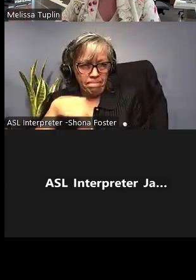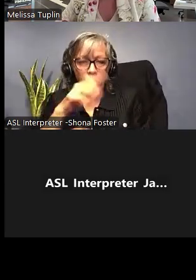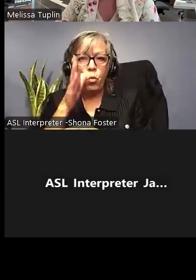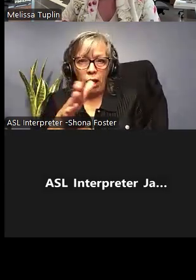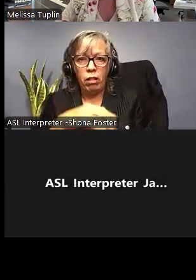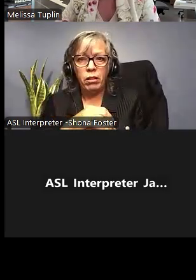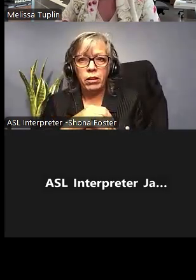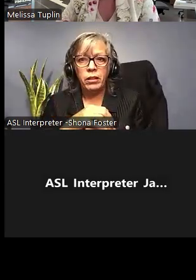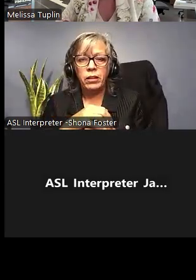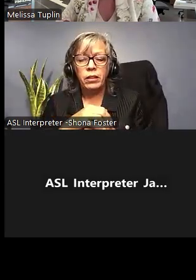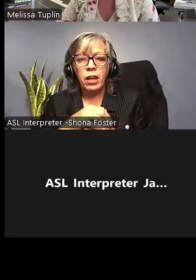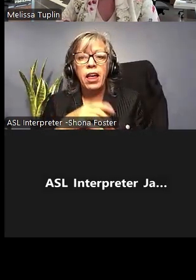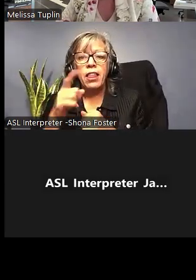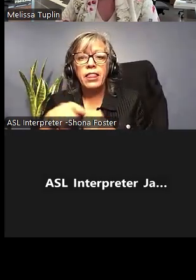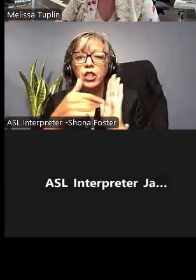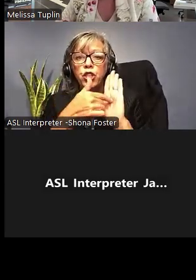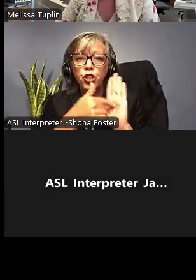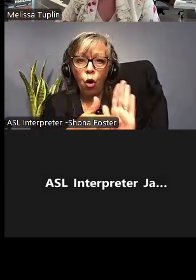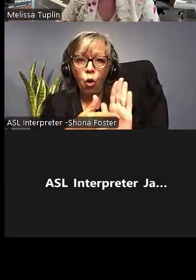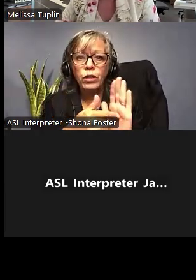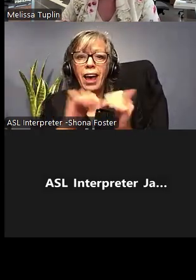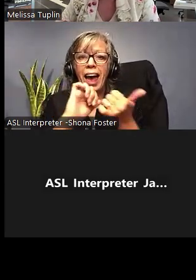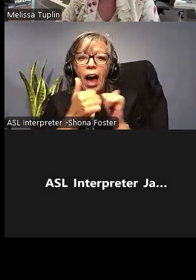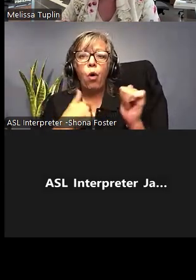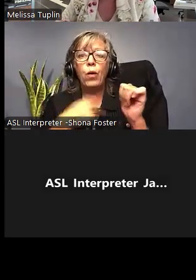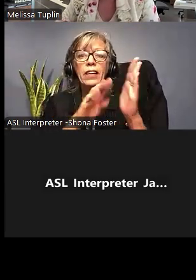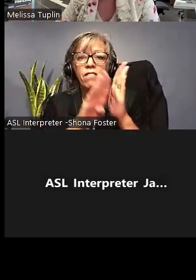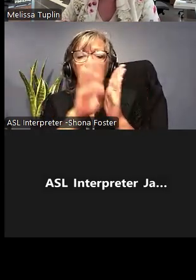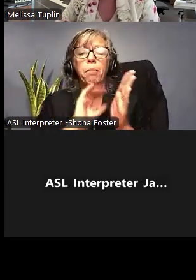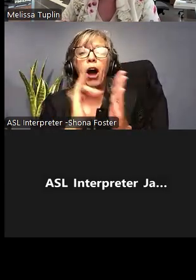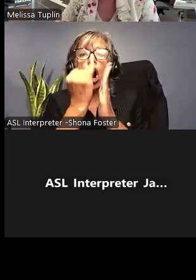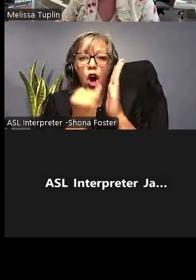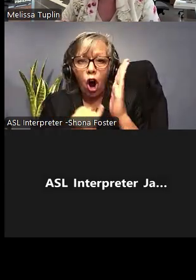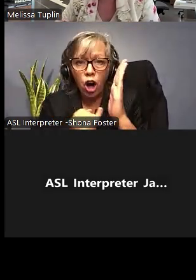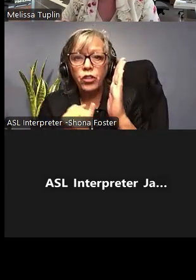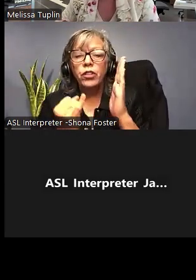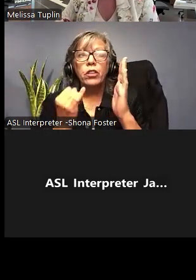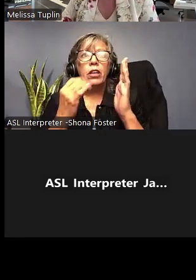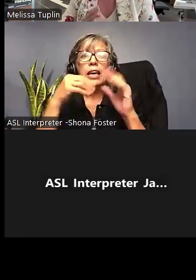done to develop Calgary's arts activity and vibrancy in the inner city and downtown core,